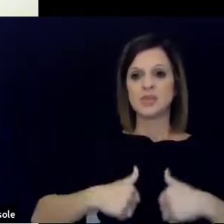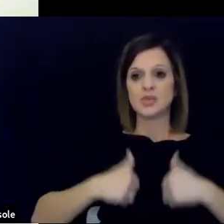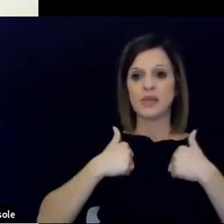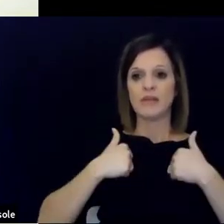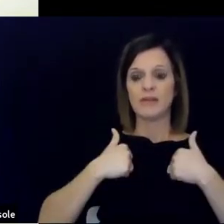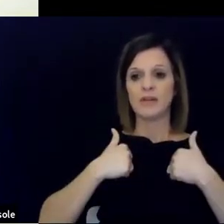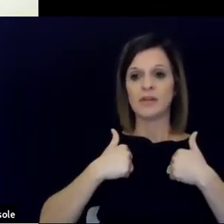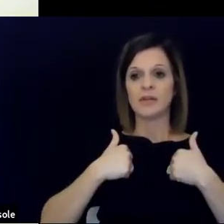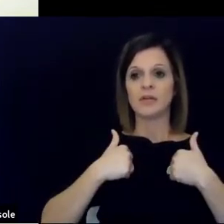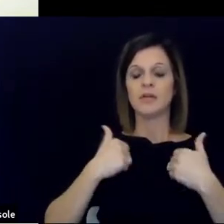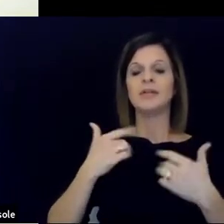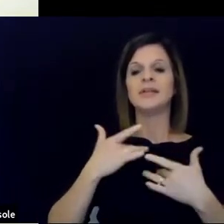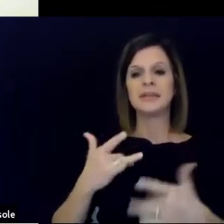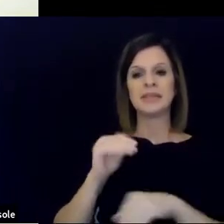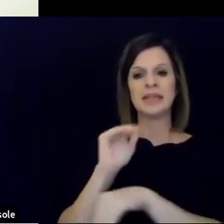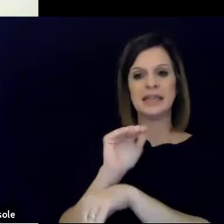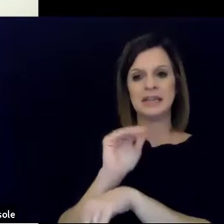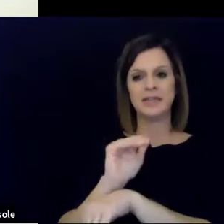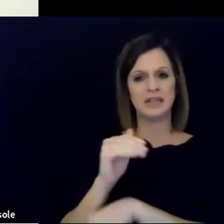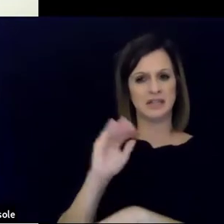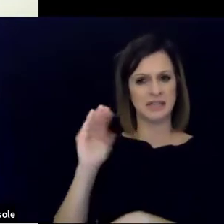when pain seems to be a bit worse and anxiety goes up,